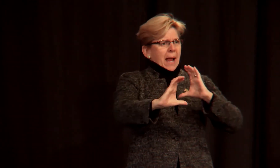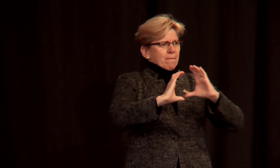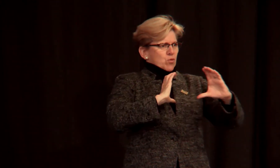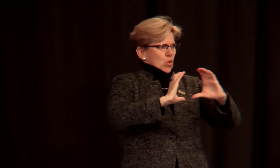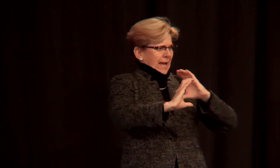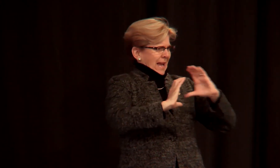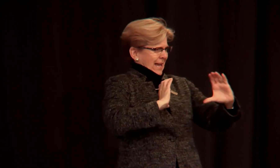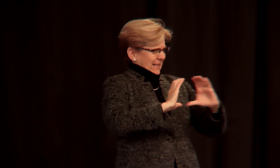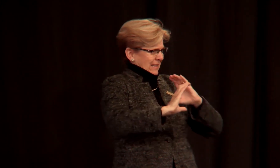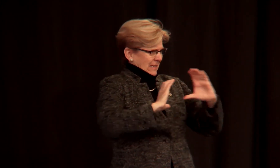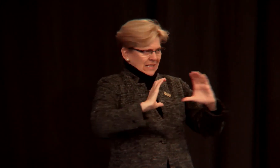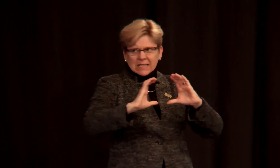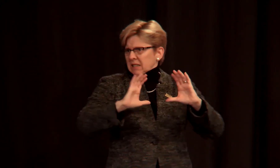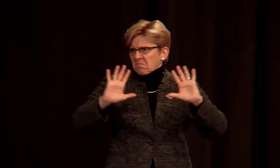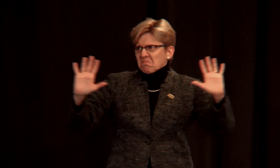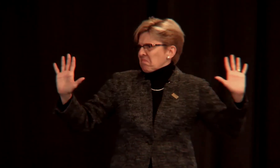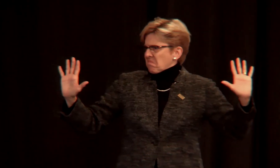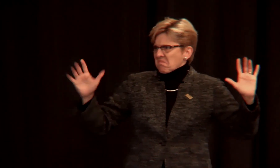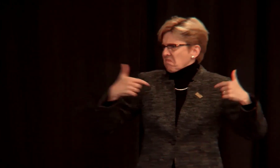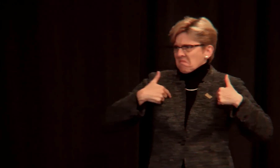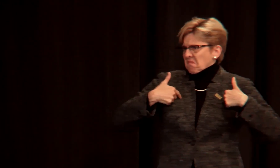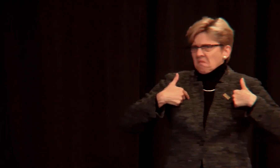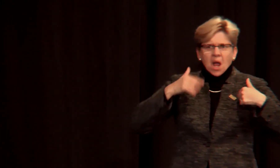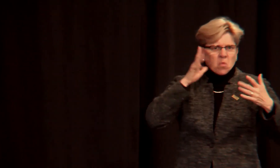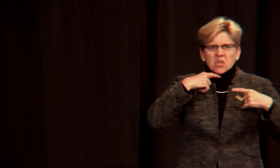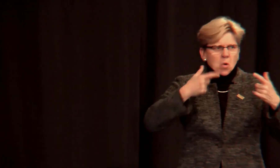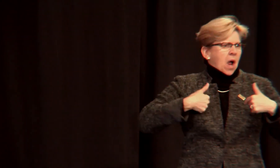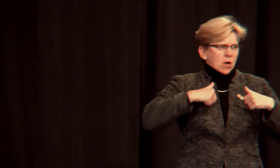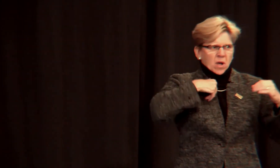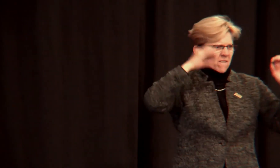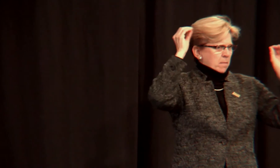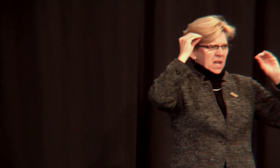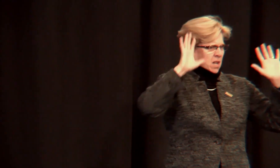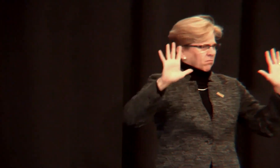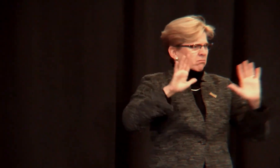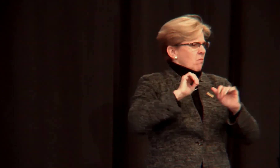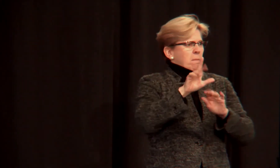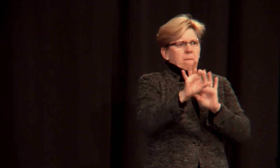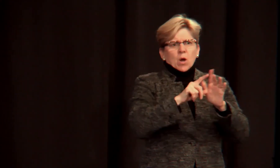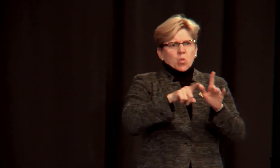communicate with someone and I will tell you I have no opinion on that.